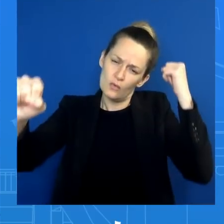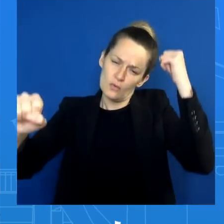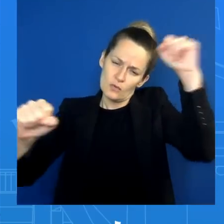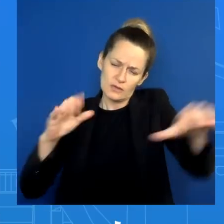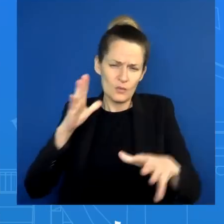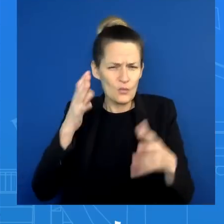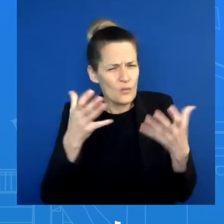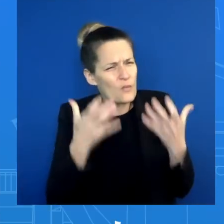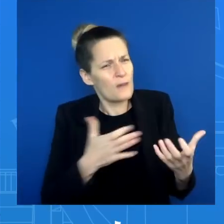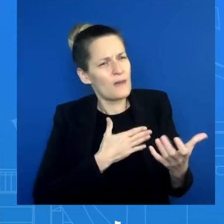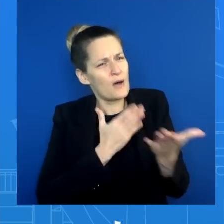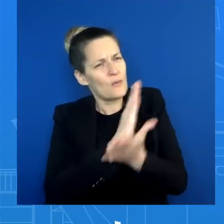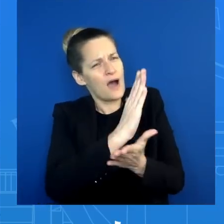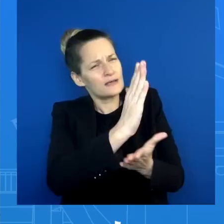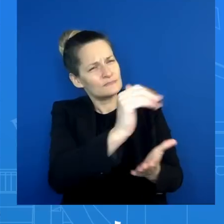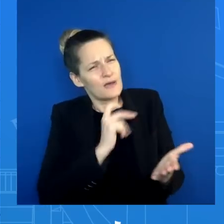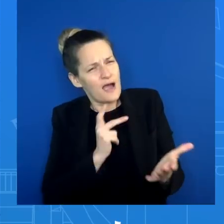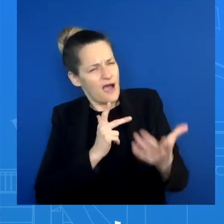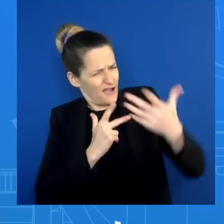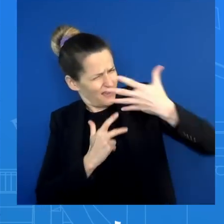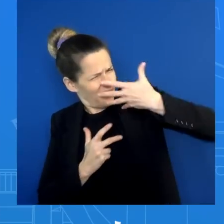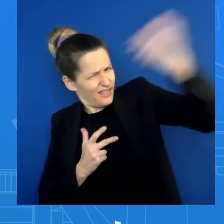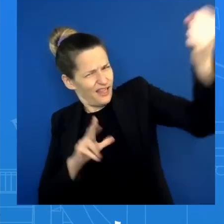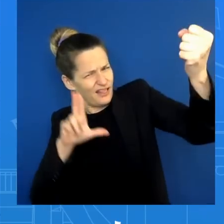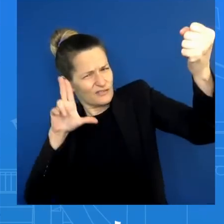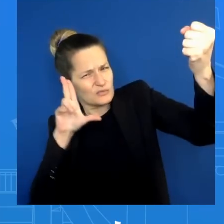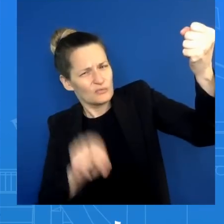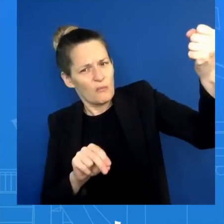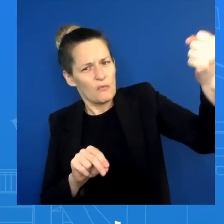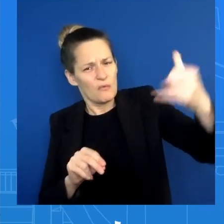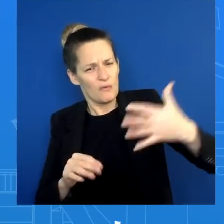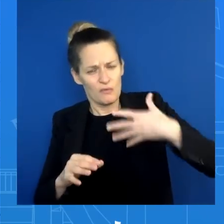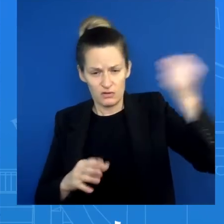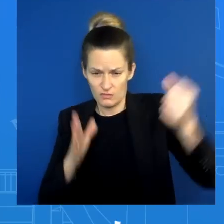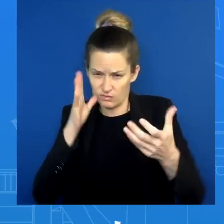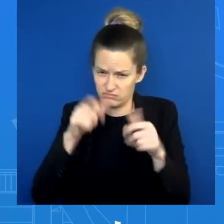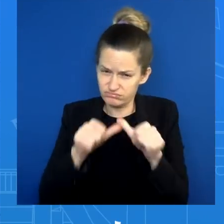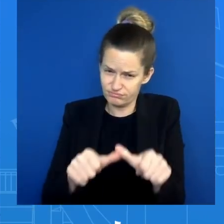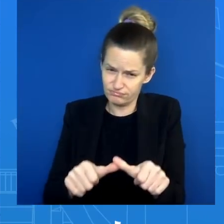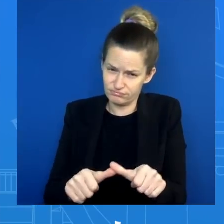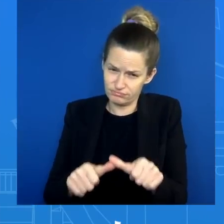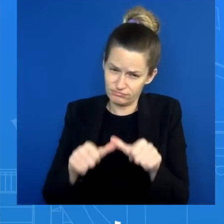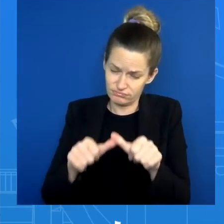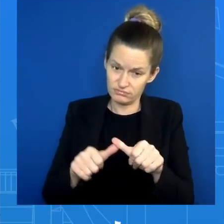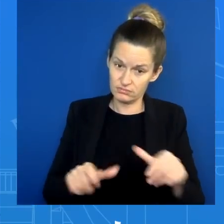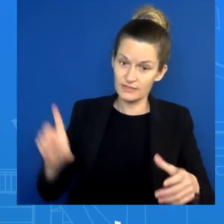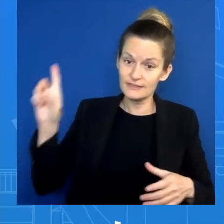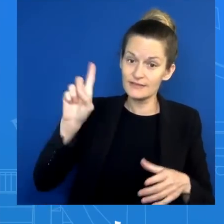are listening, and we're going to be committed to restoring the protections of Roe. And so that's what we're going to do.